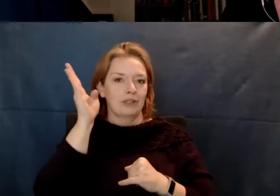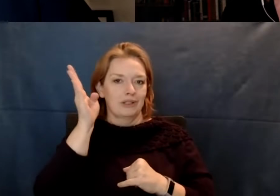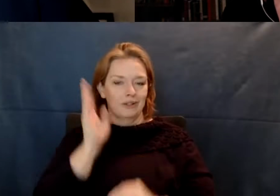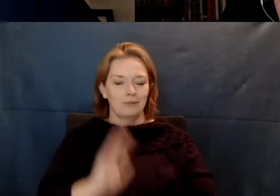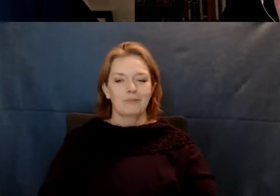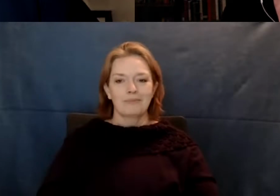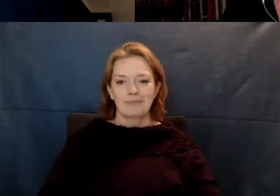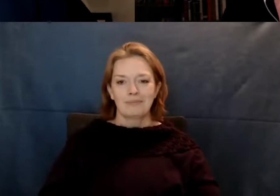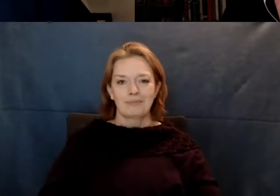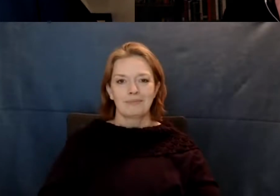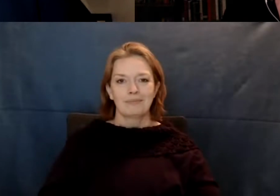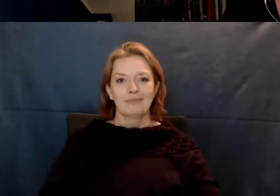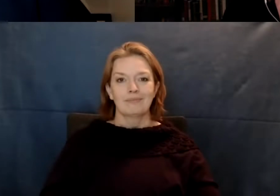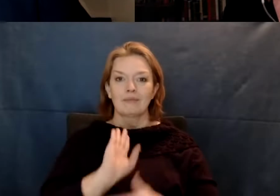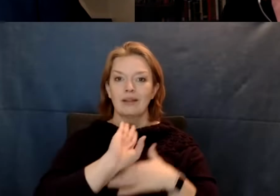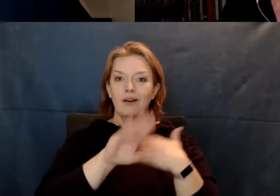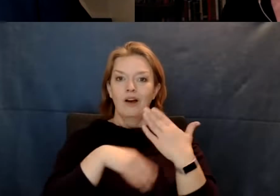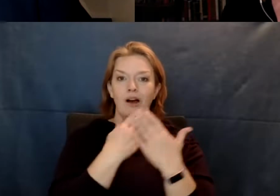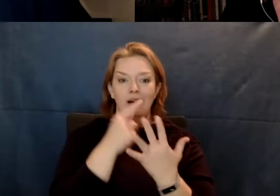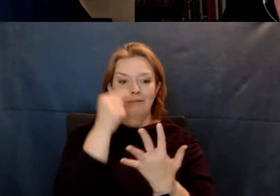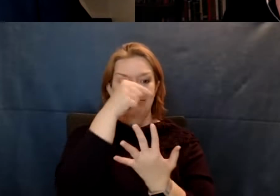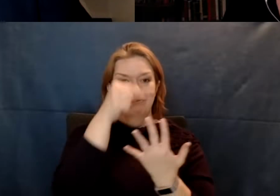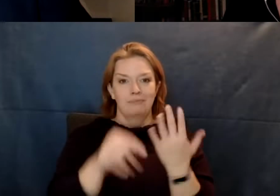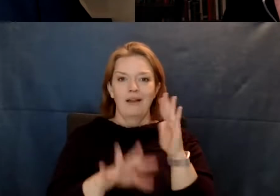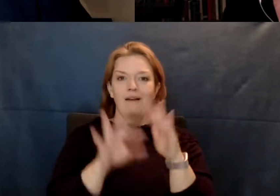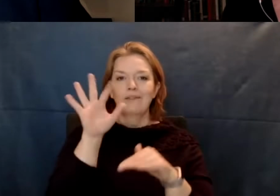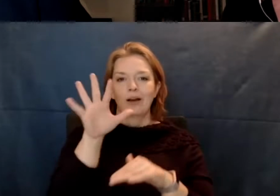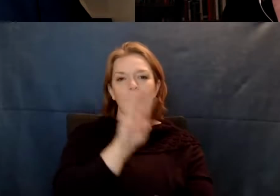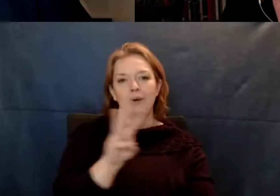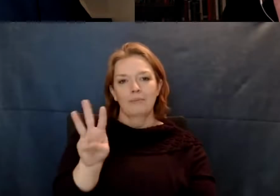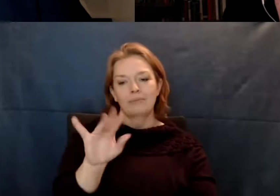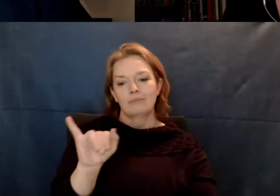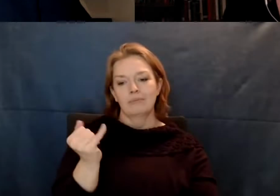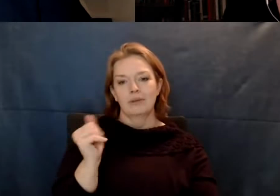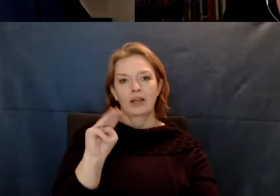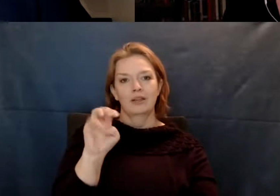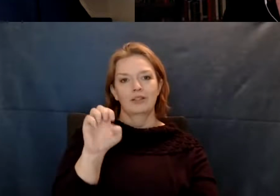so all of these events can be found on our website at jamescastlehouse.org, but just